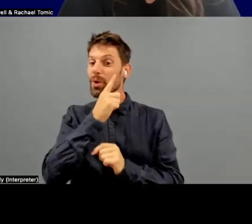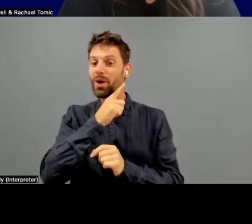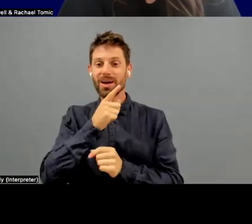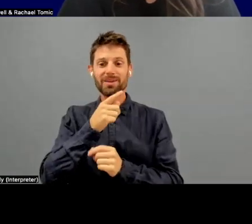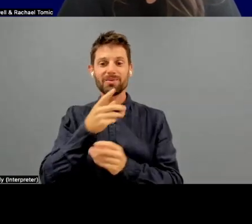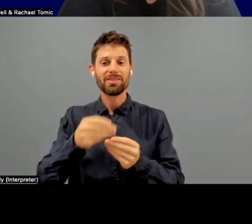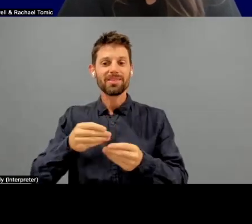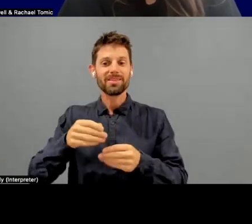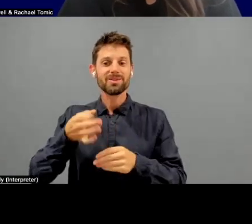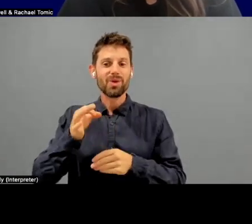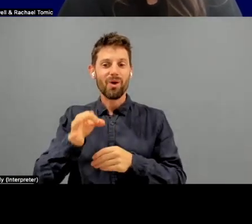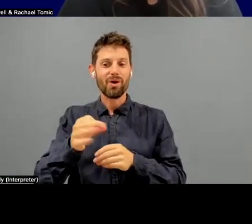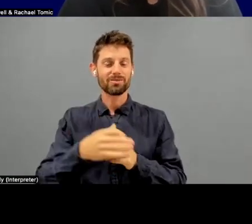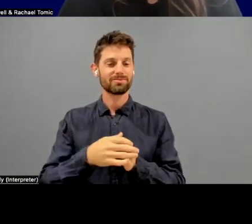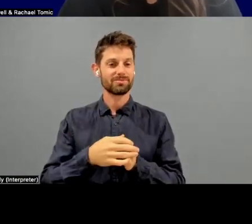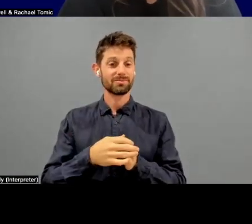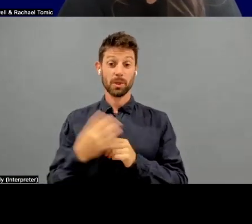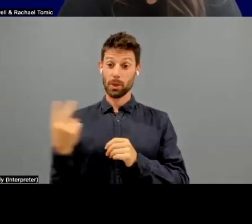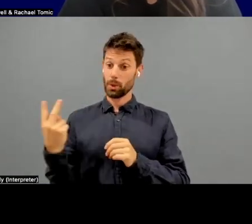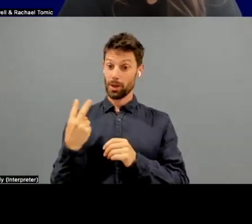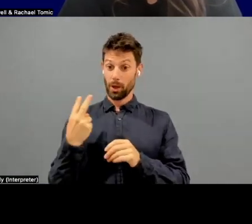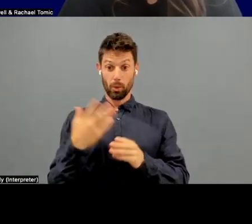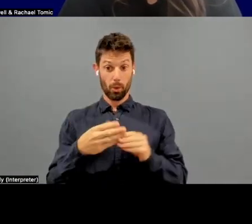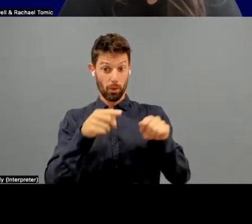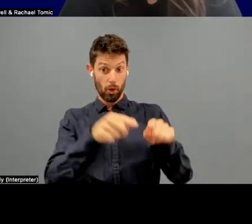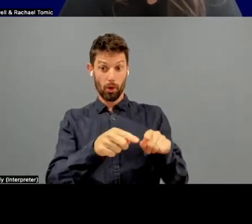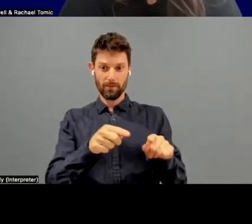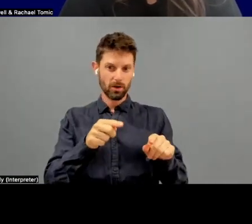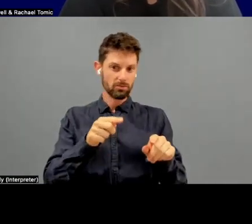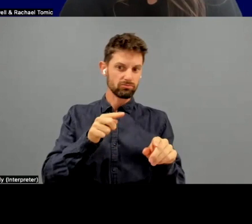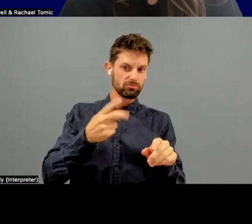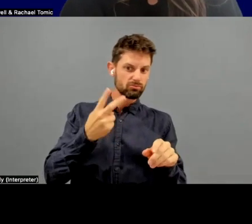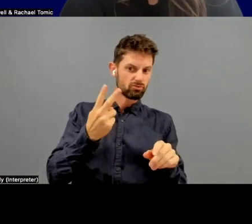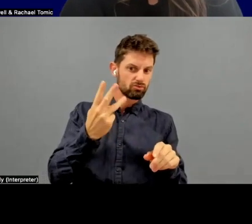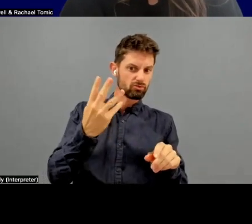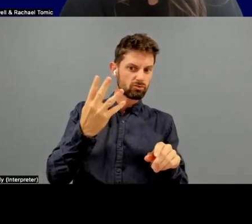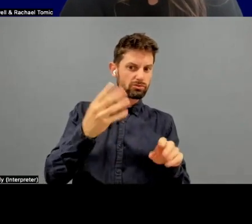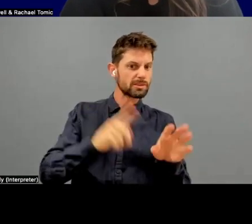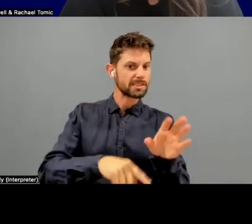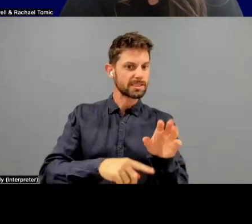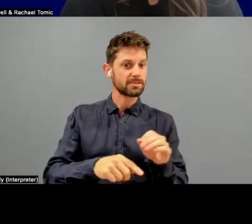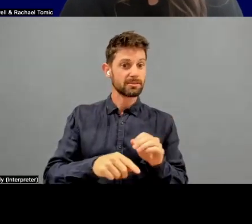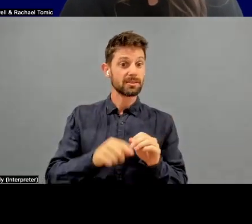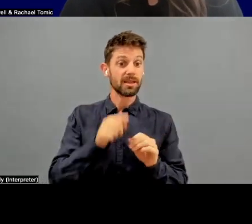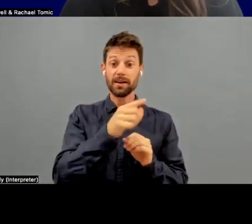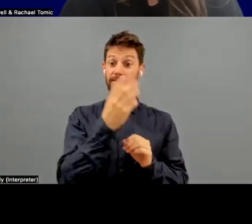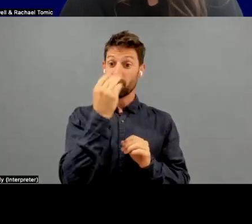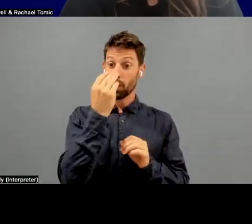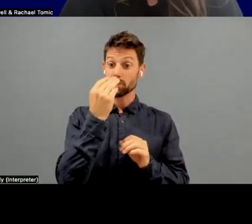number of years. On the screen there is a photo of Hannah sitting in her chair with her dog,